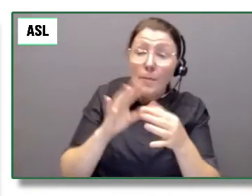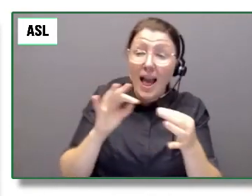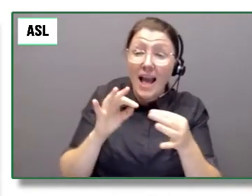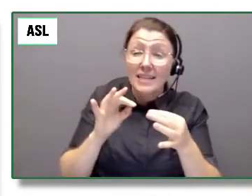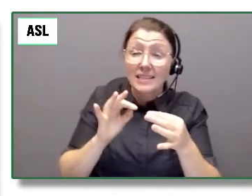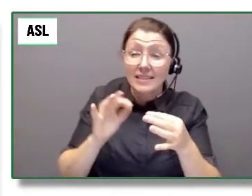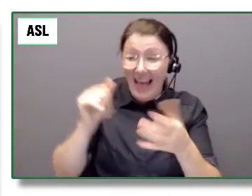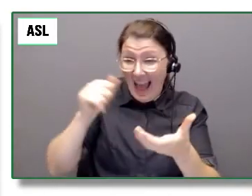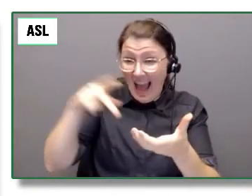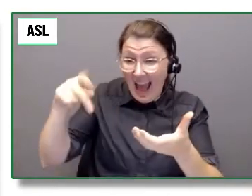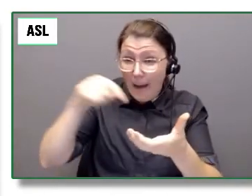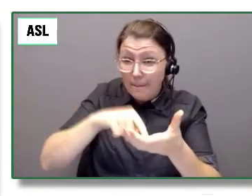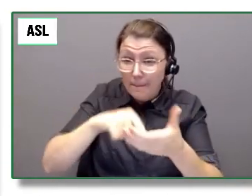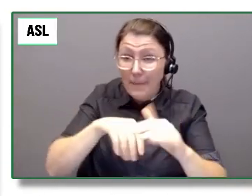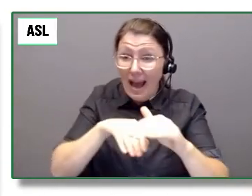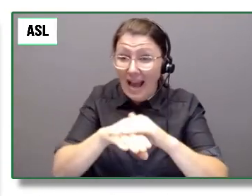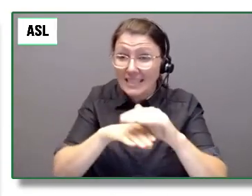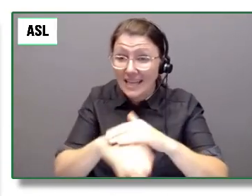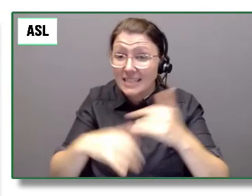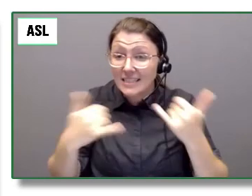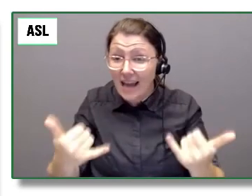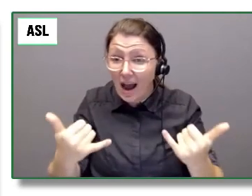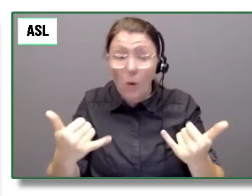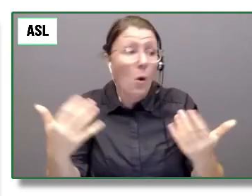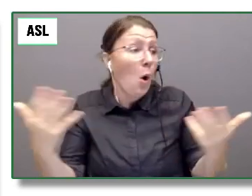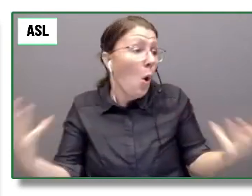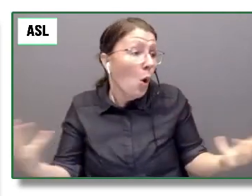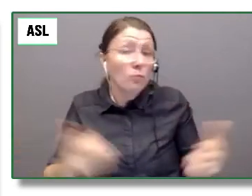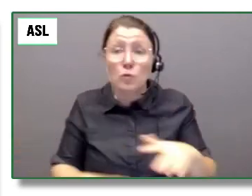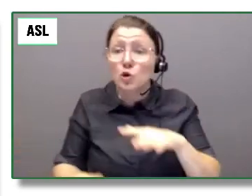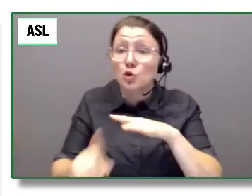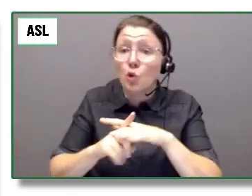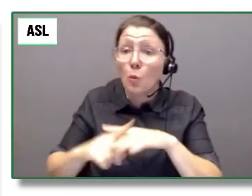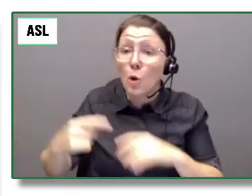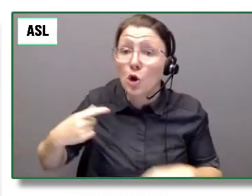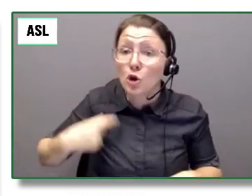you're just looking to learn. This is how we make progress.